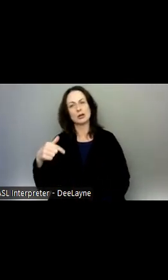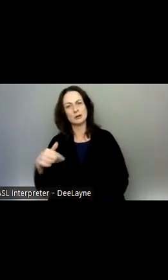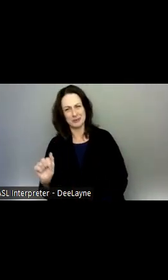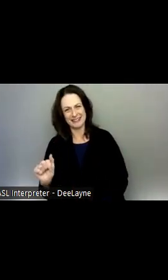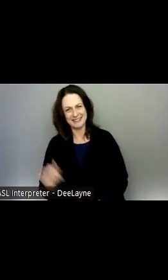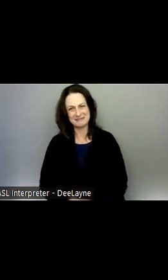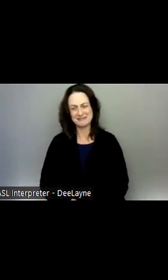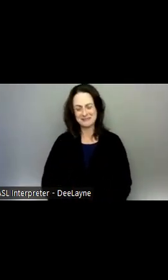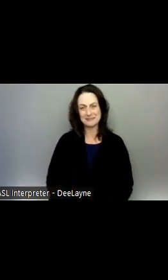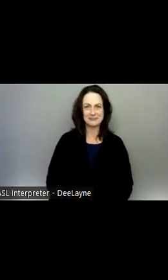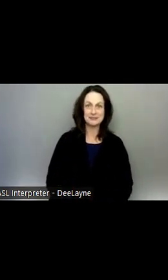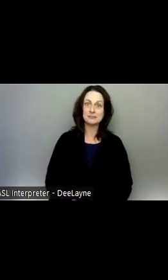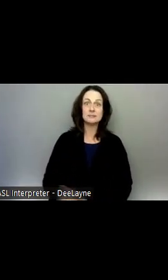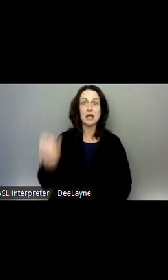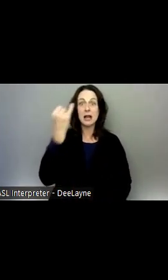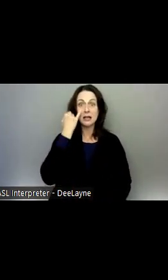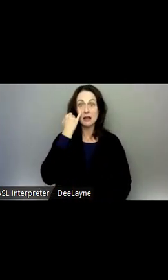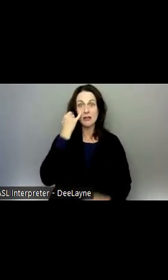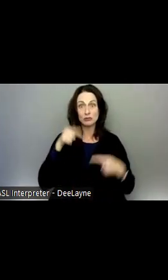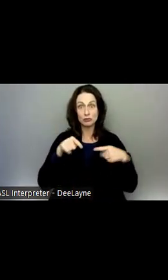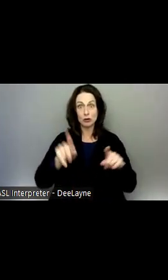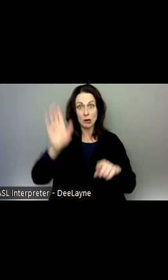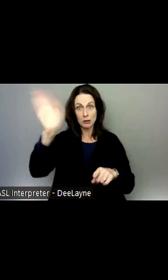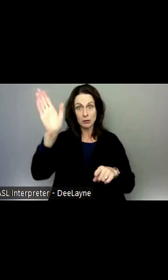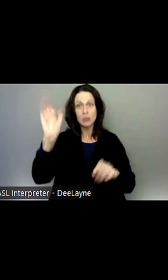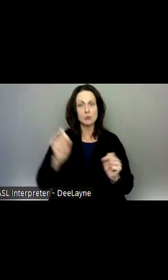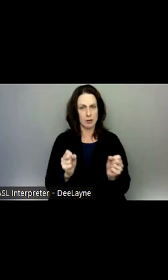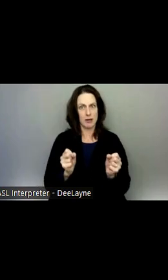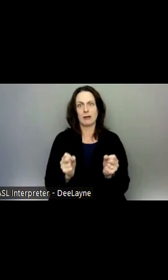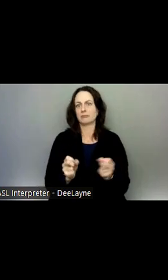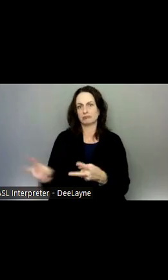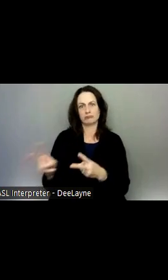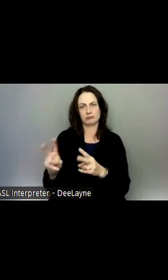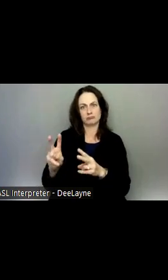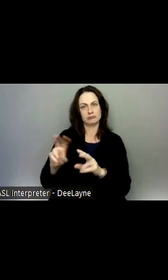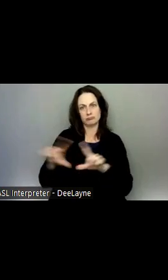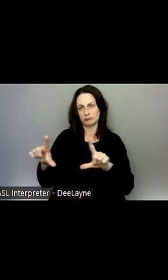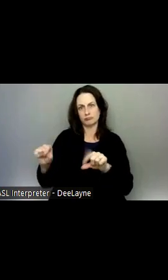And all along, if you have questions, you can put them into the Q&A at the bottom.